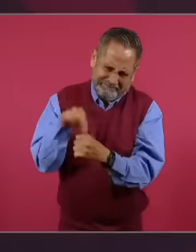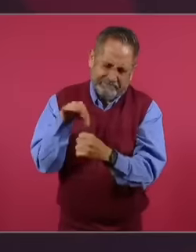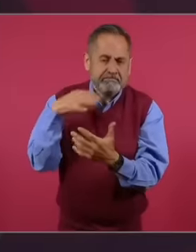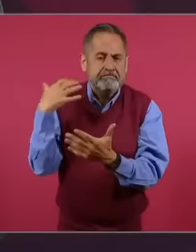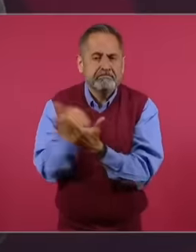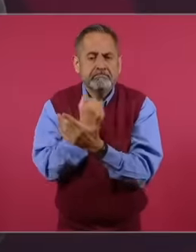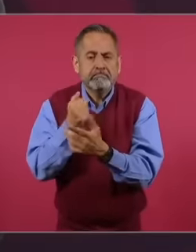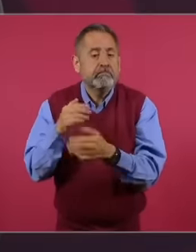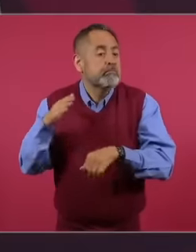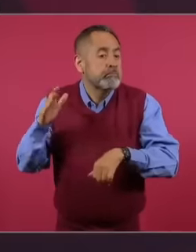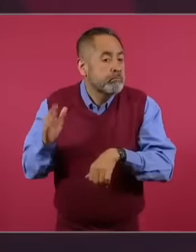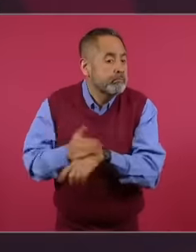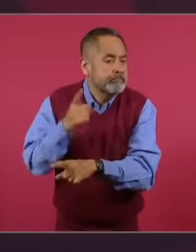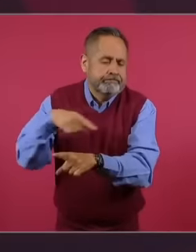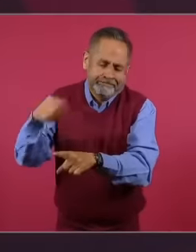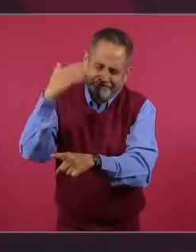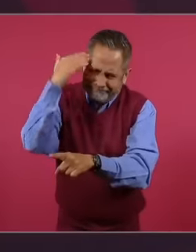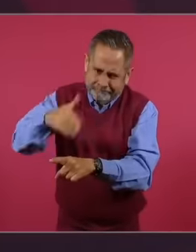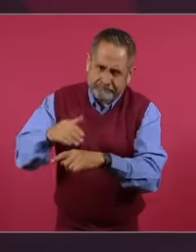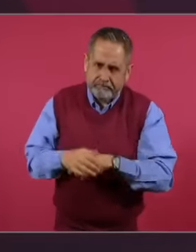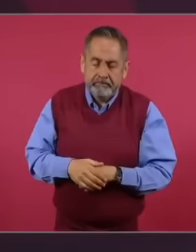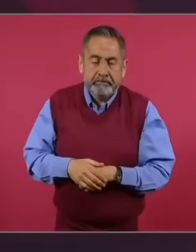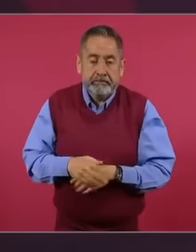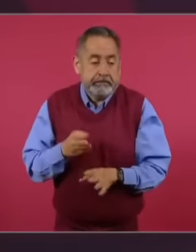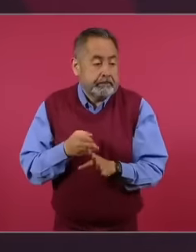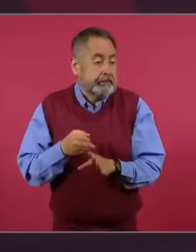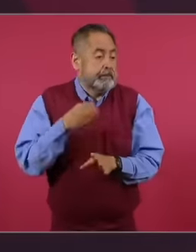that with media campaigns